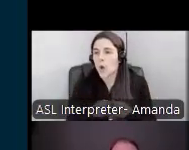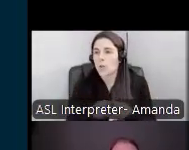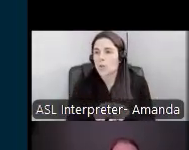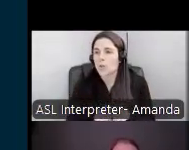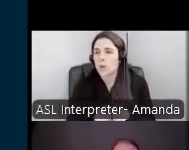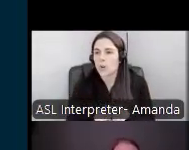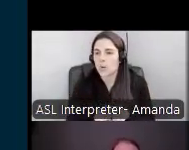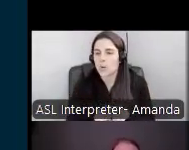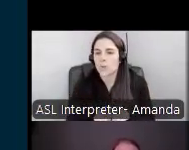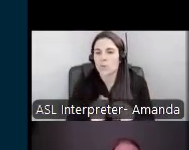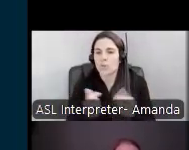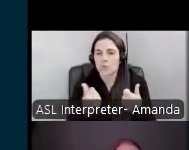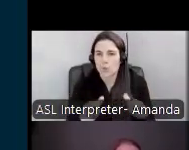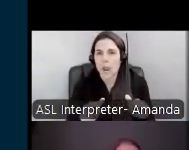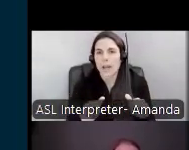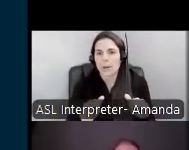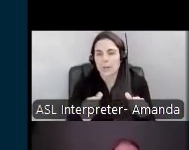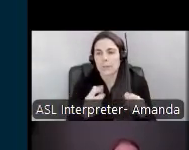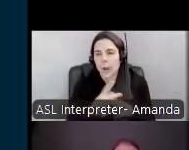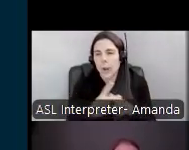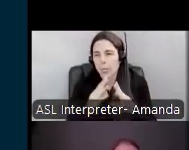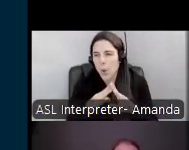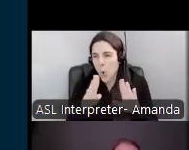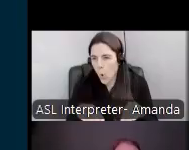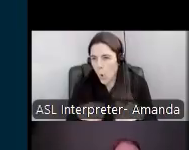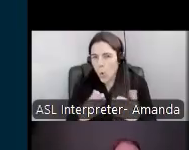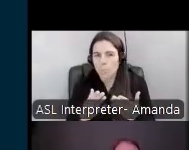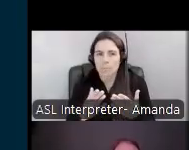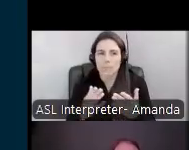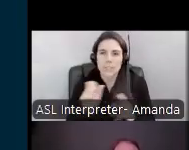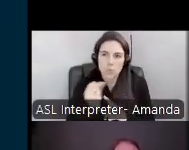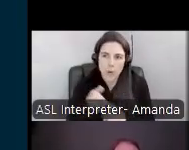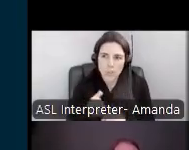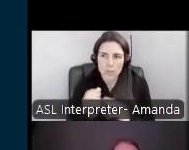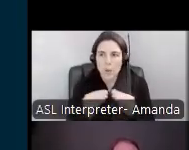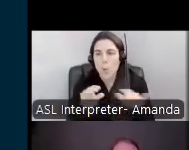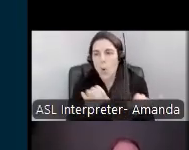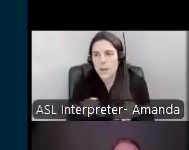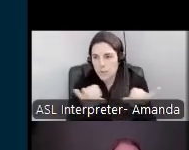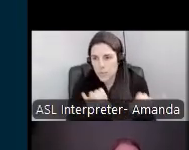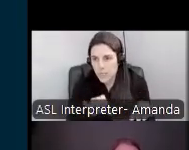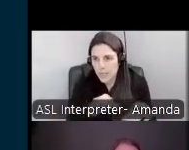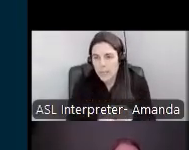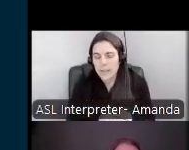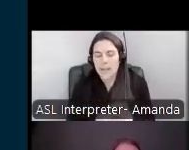home and a routine, get some more of that stability. And then how can the family put boundaries in place to address